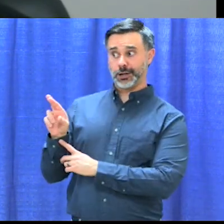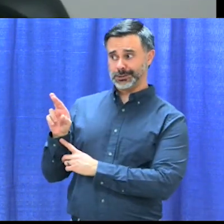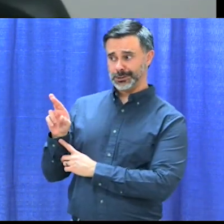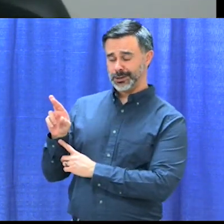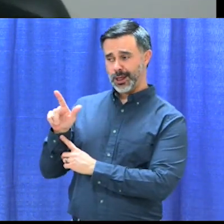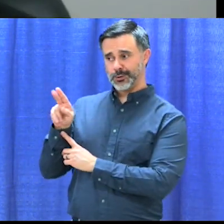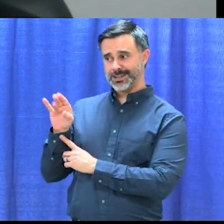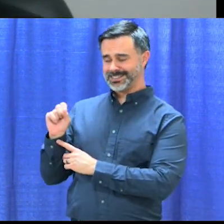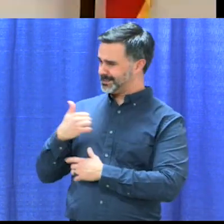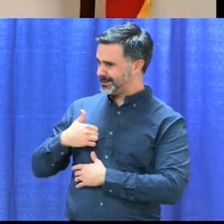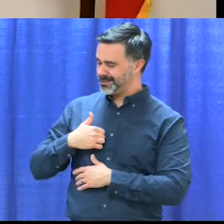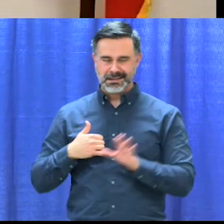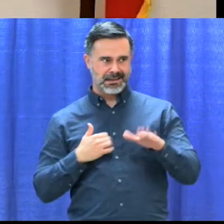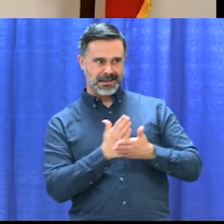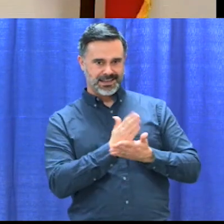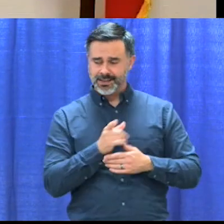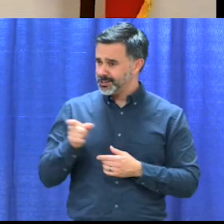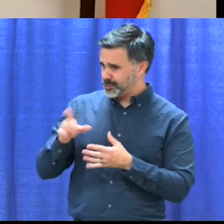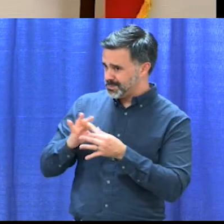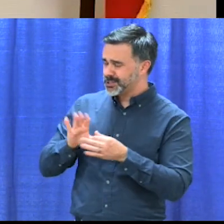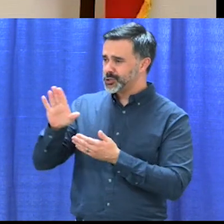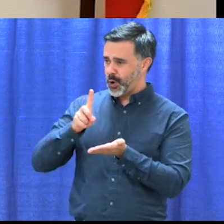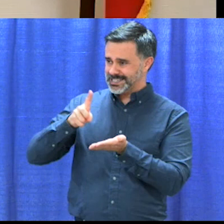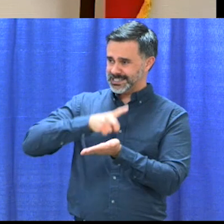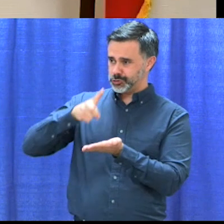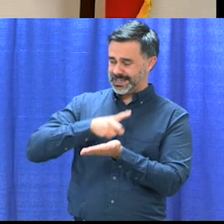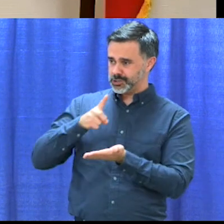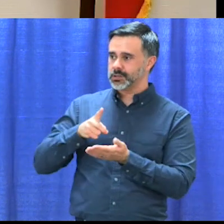As you mentioned that your dissertation was focus on instructional needs as it relates